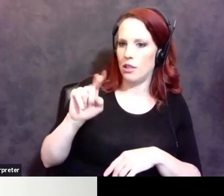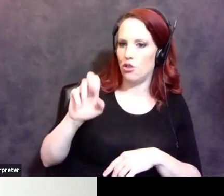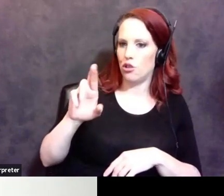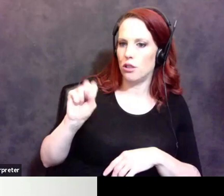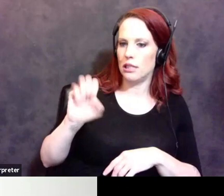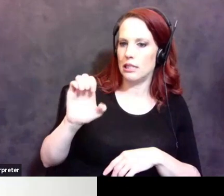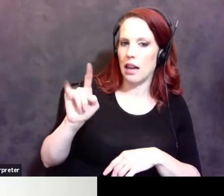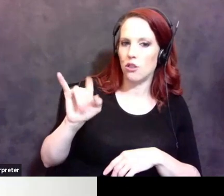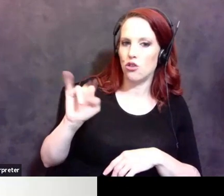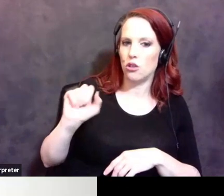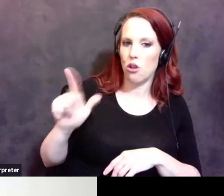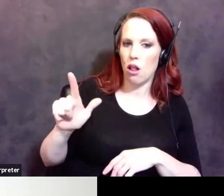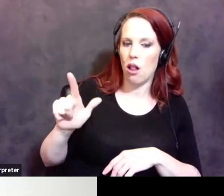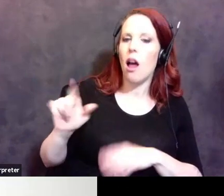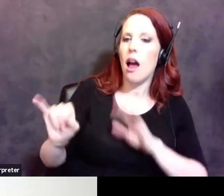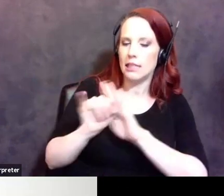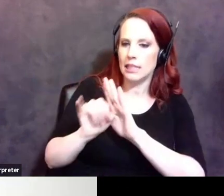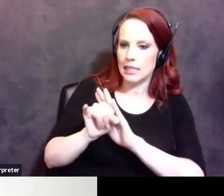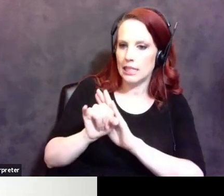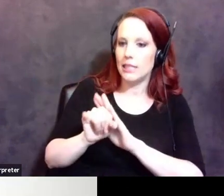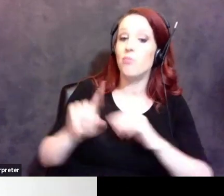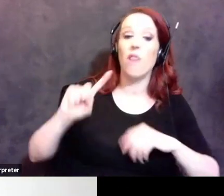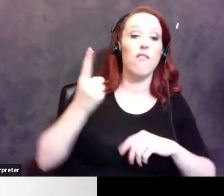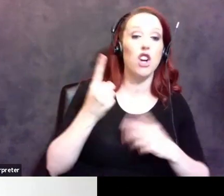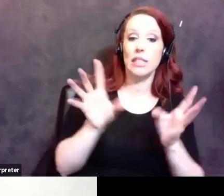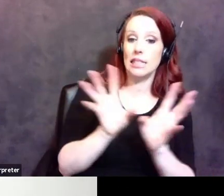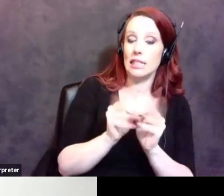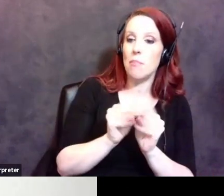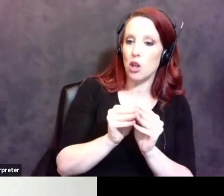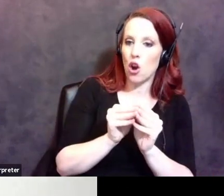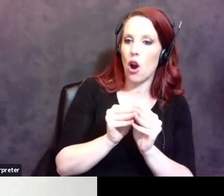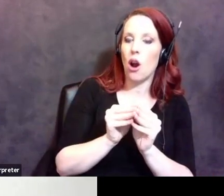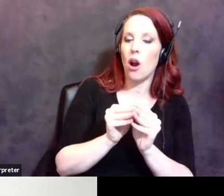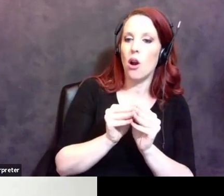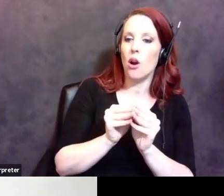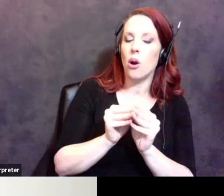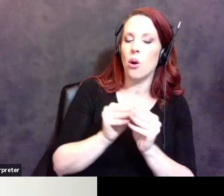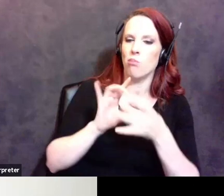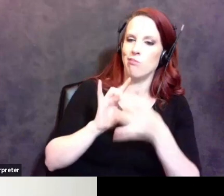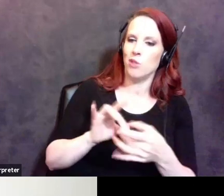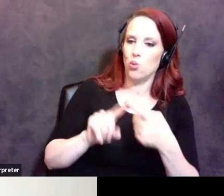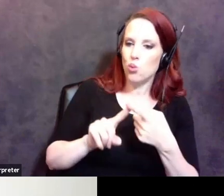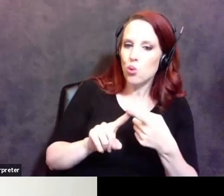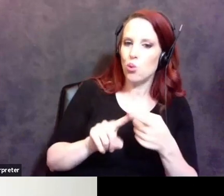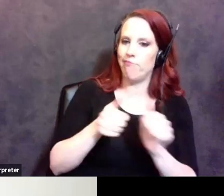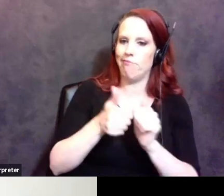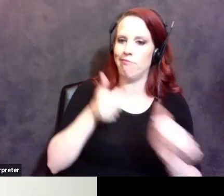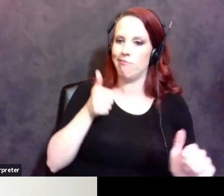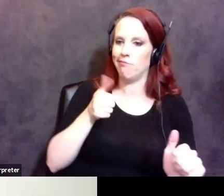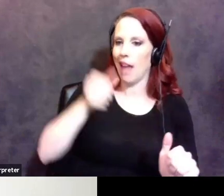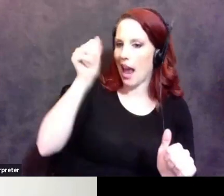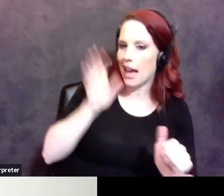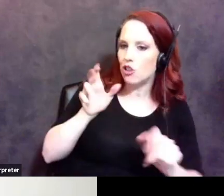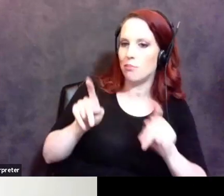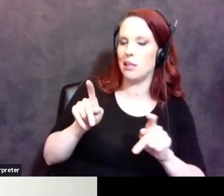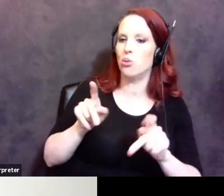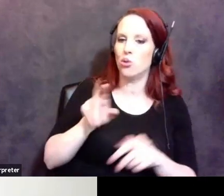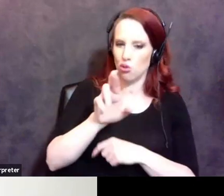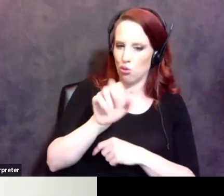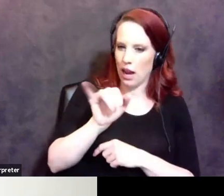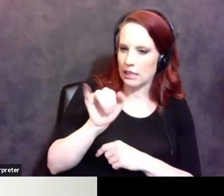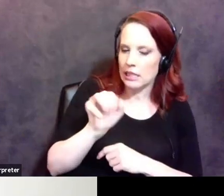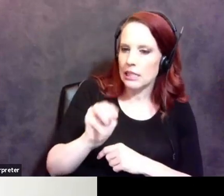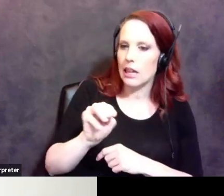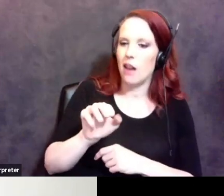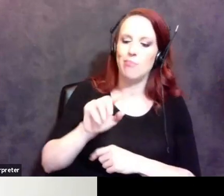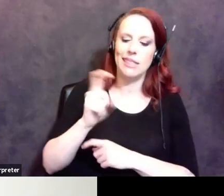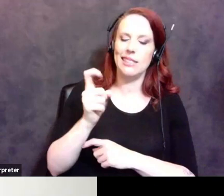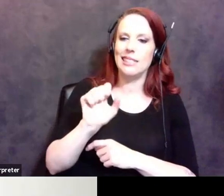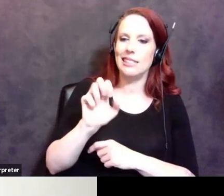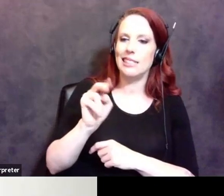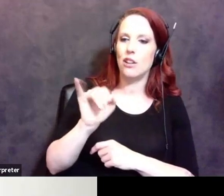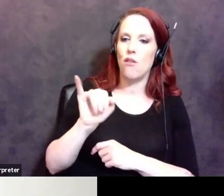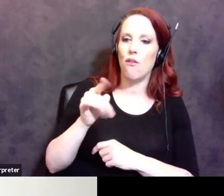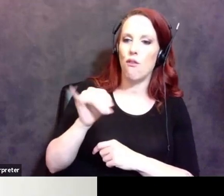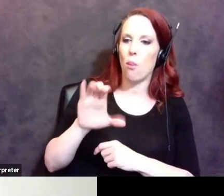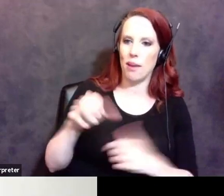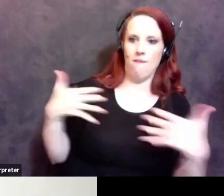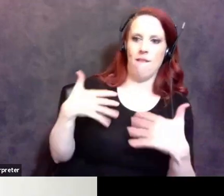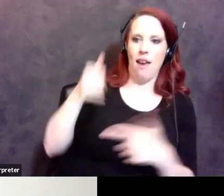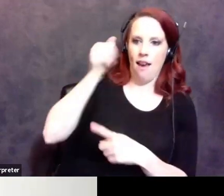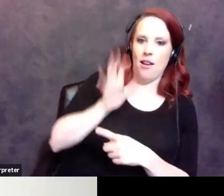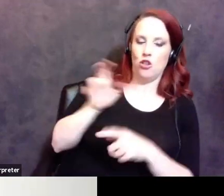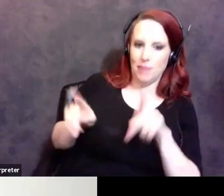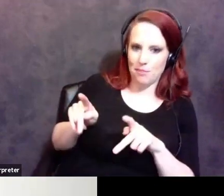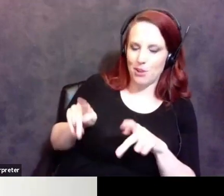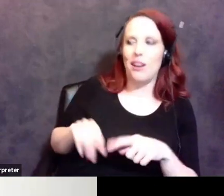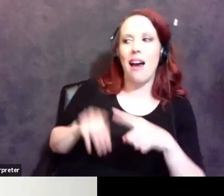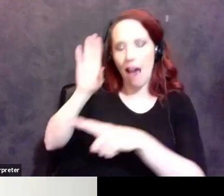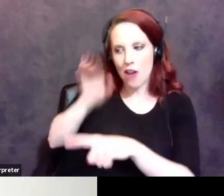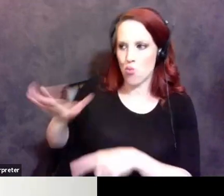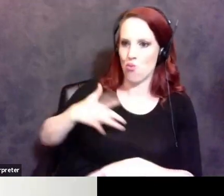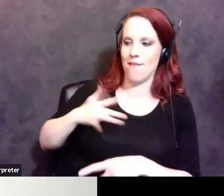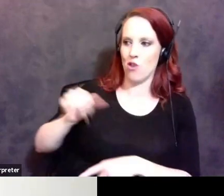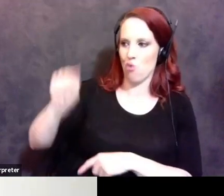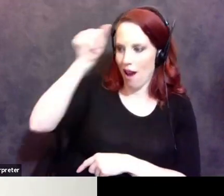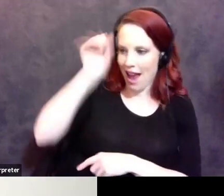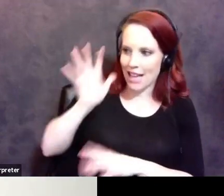episode of Leading with Empathy & Allyship was focused on xenophobia and anti Asian xenophobia and racism in particular. I know that you are feeling some of those... your asian identity in different ways right now